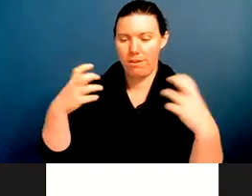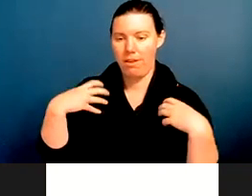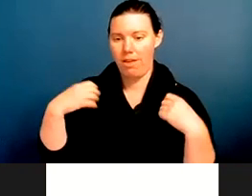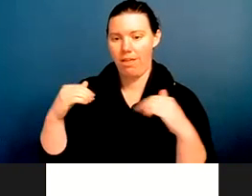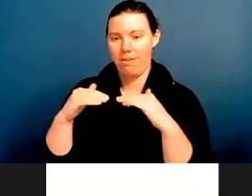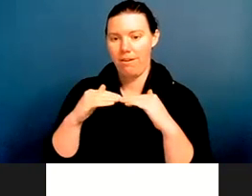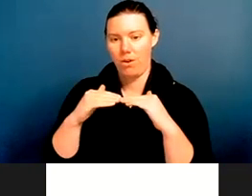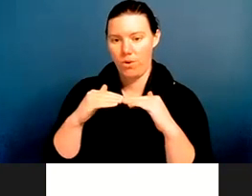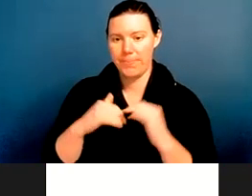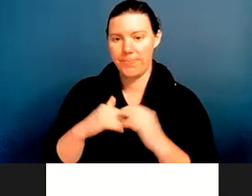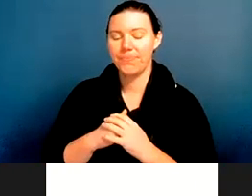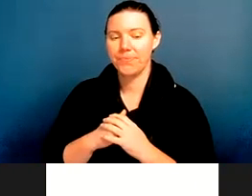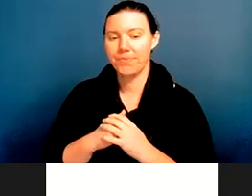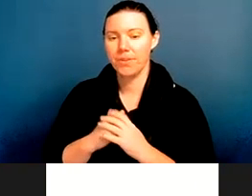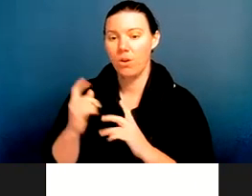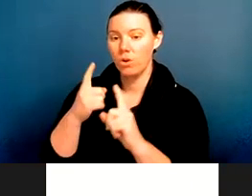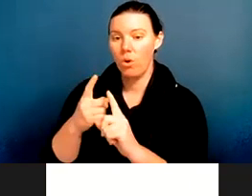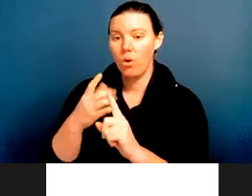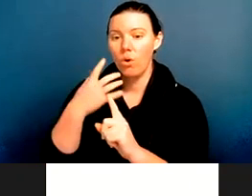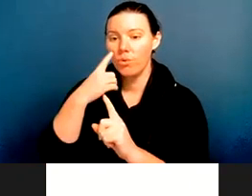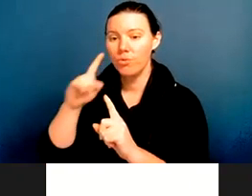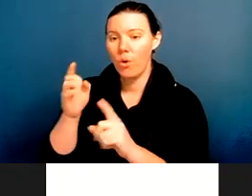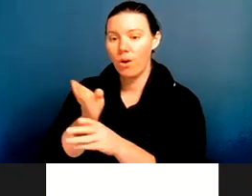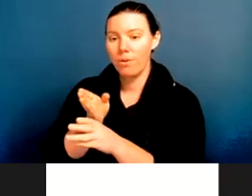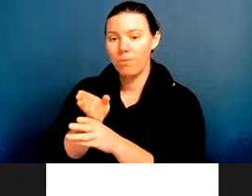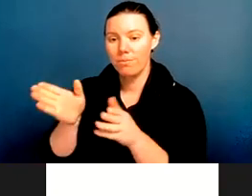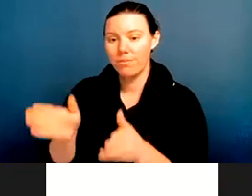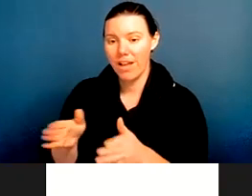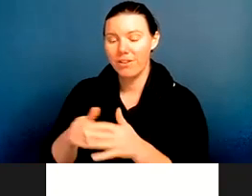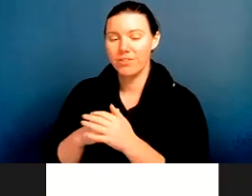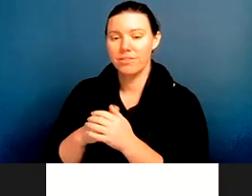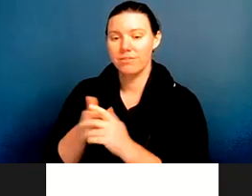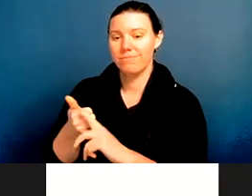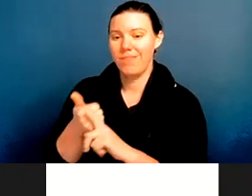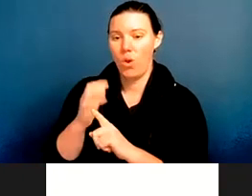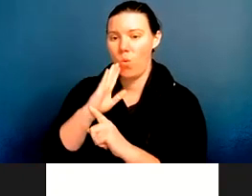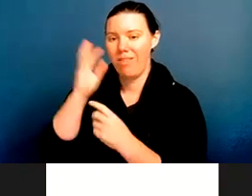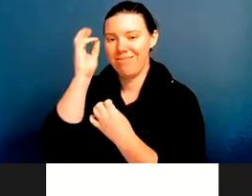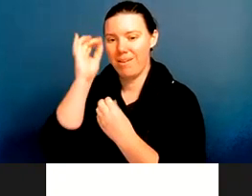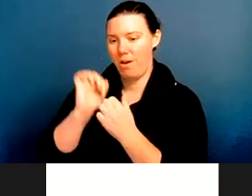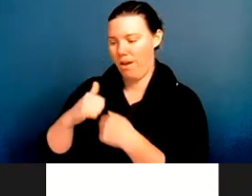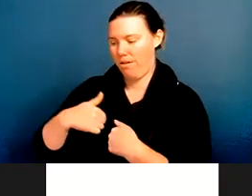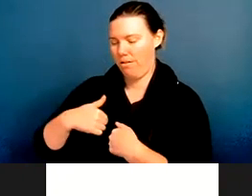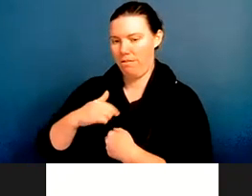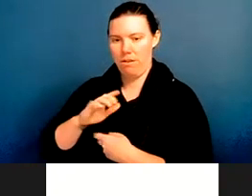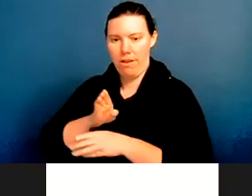providers think about their own impact on others, and it hopefully will change the way providers work with others